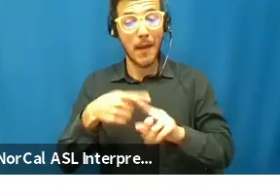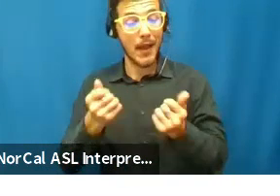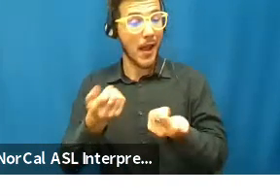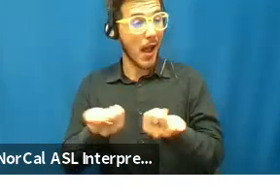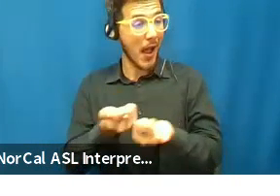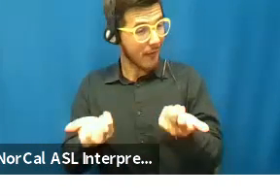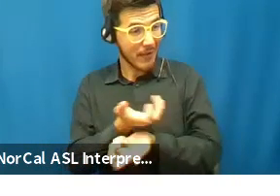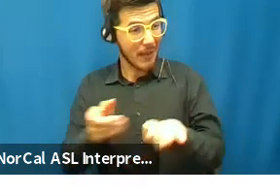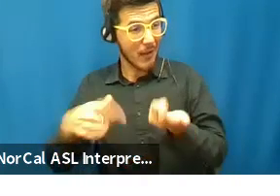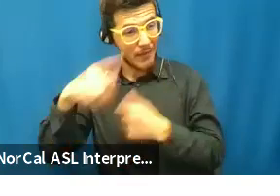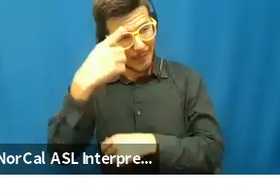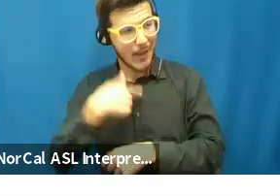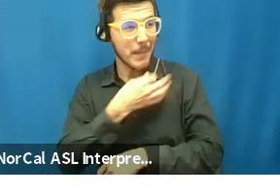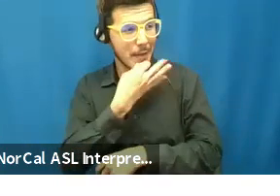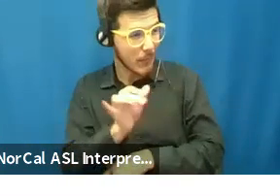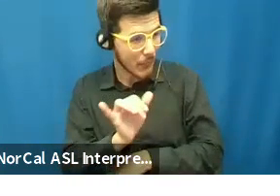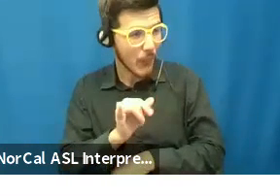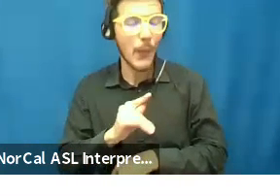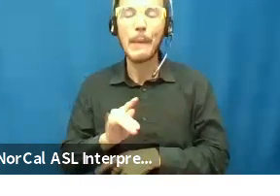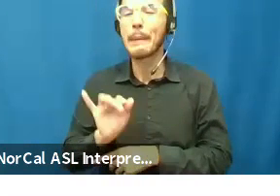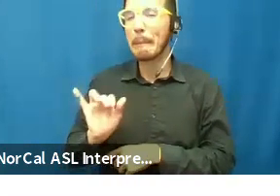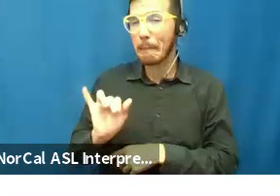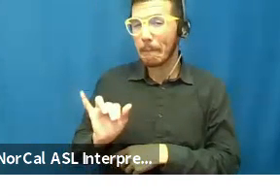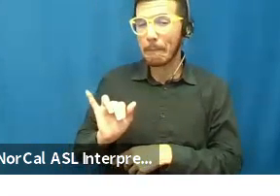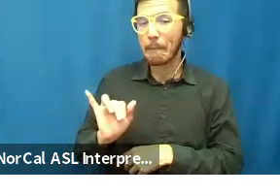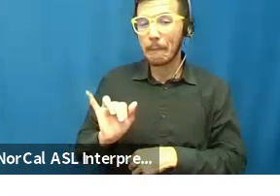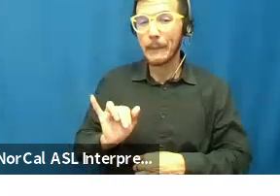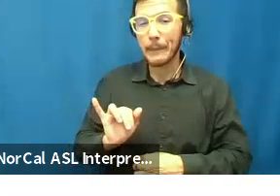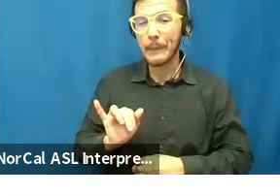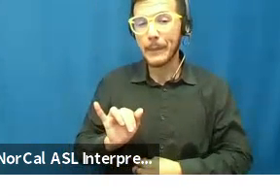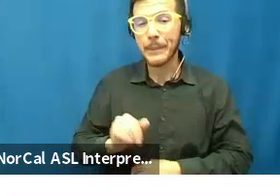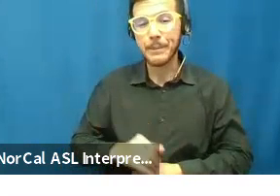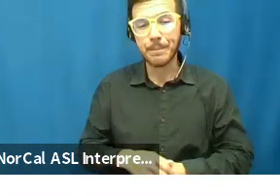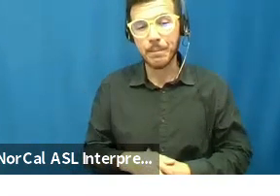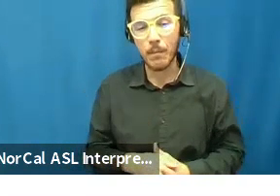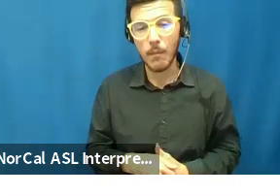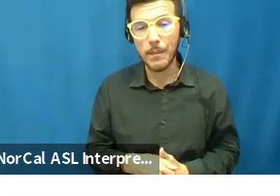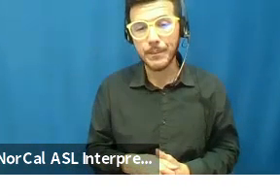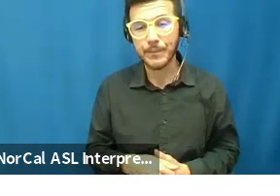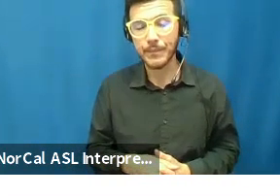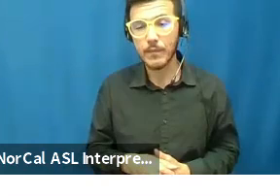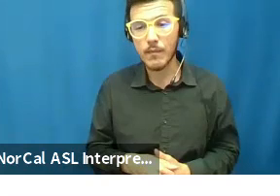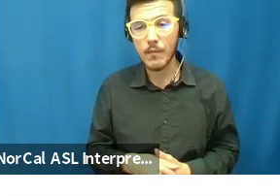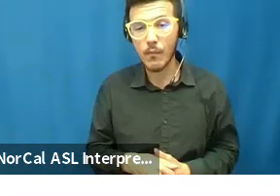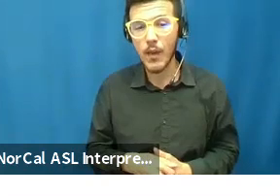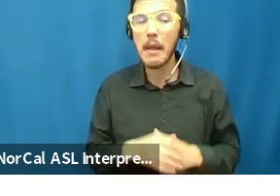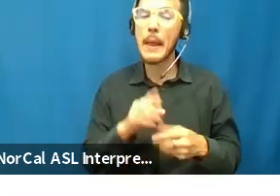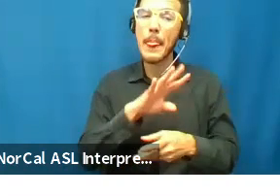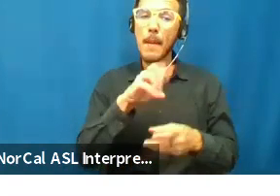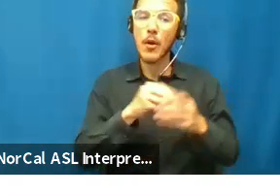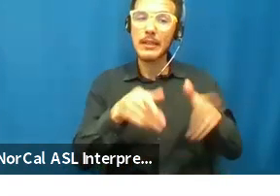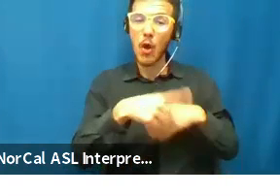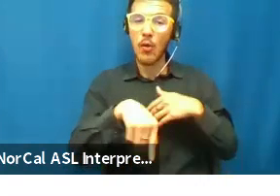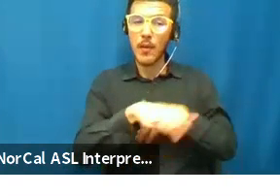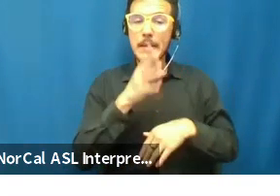they had, quote, the ear of their leadership team. Participants talked about the need for leadership